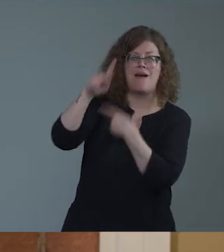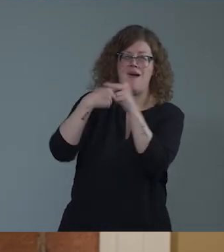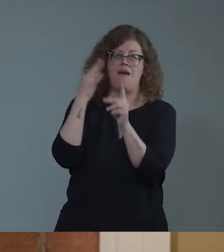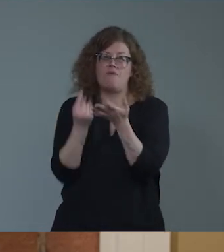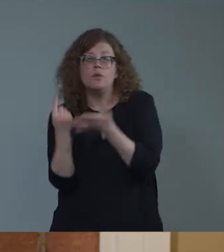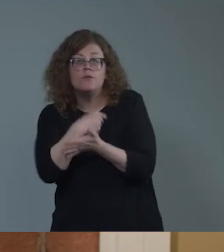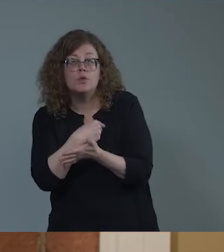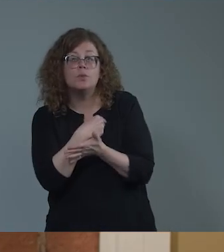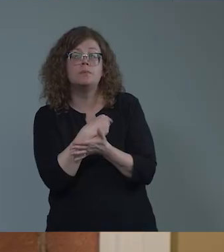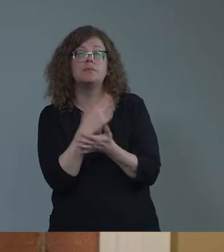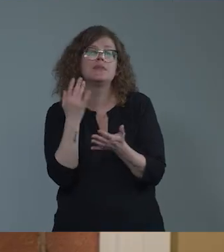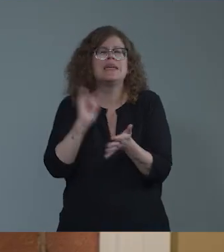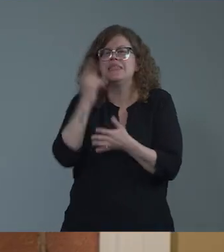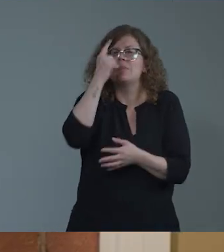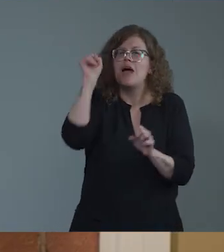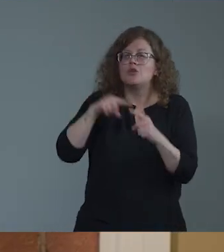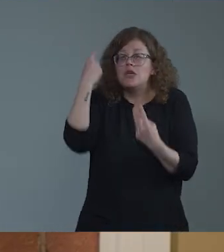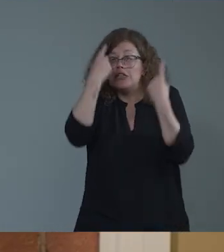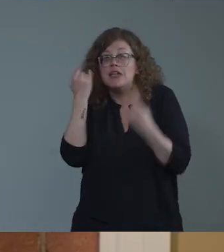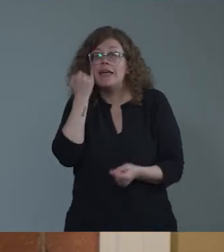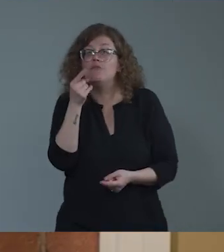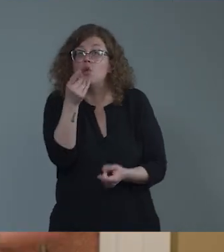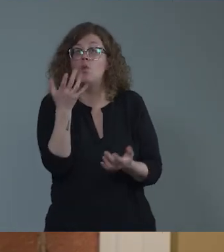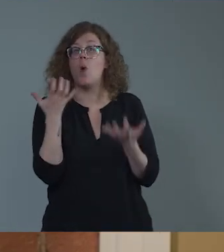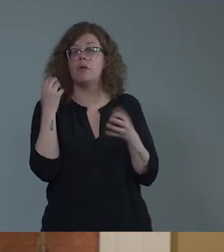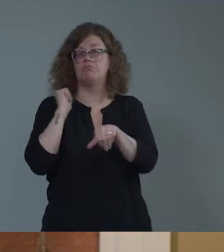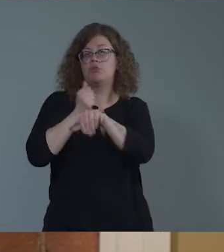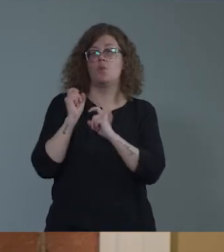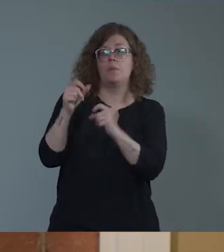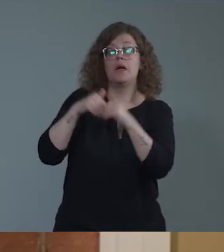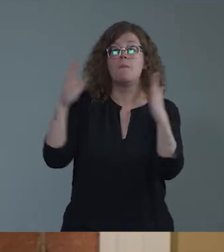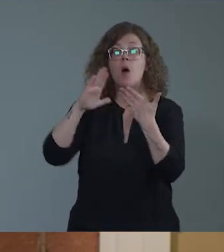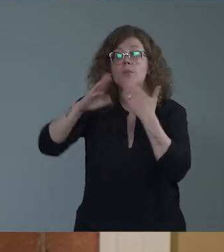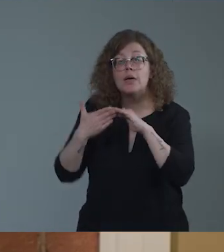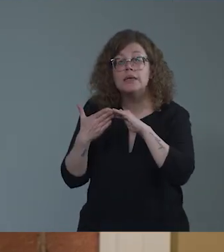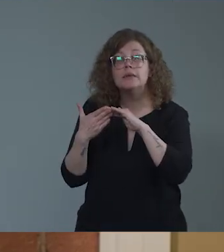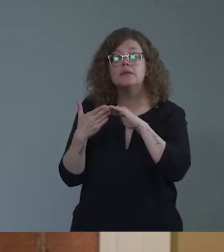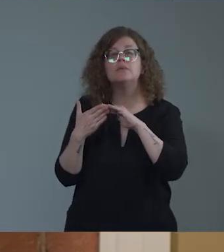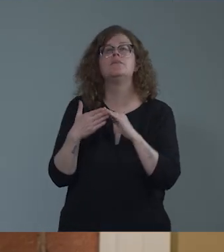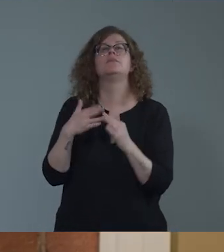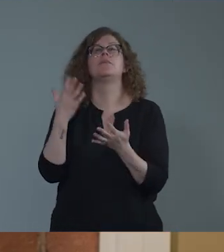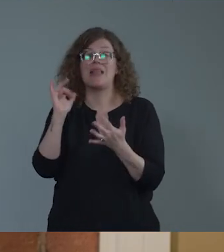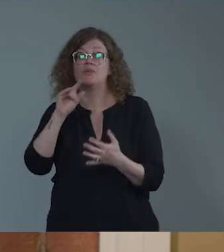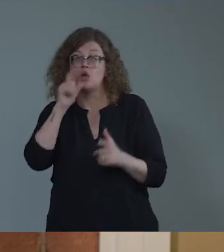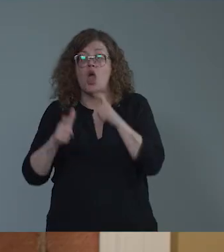for a project, say, through scraping together granting or fundraising opportunities, to get as much money as they could